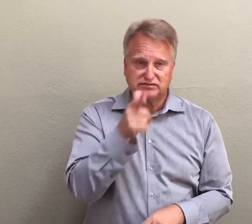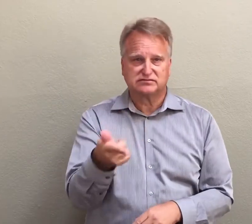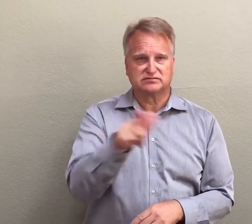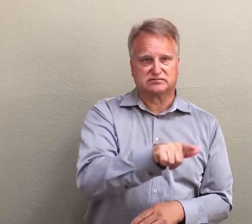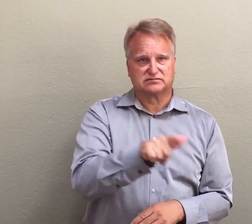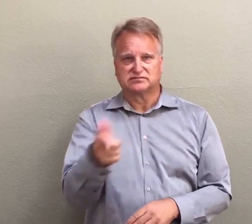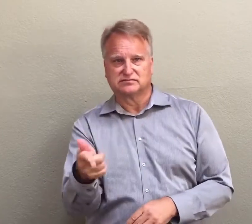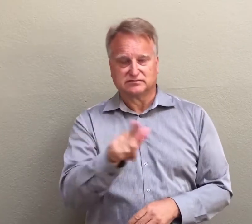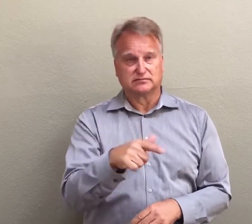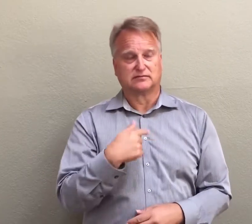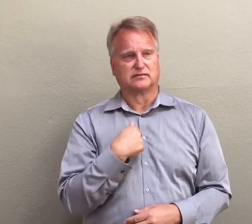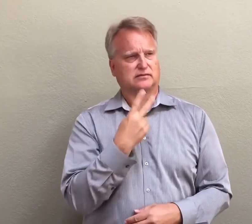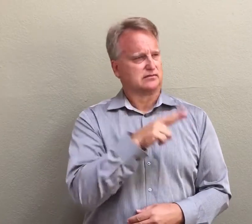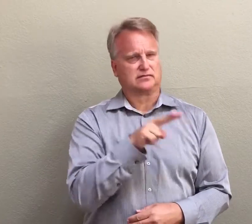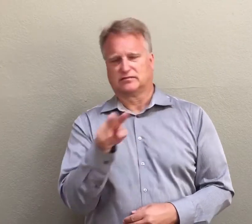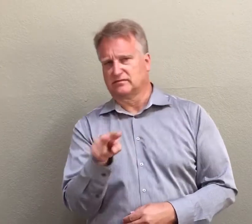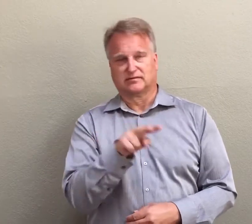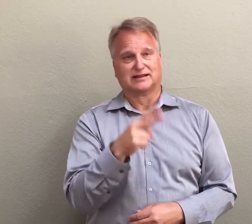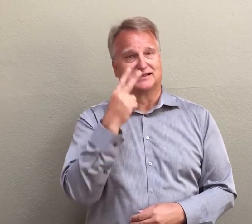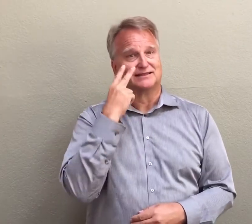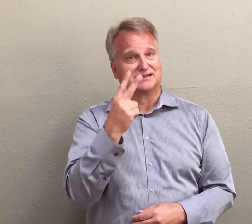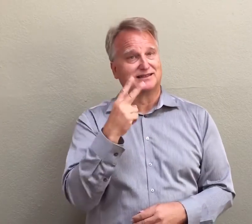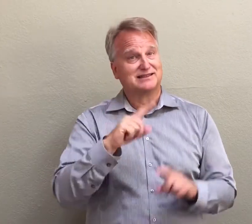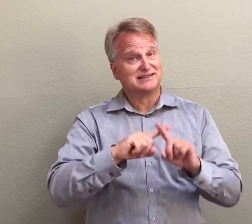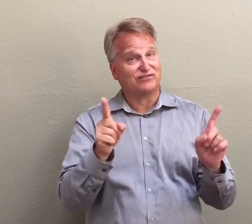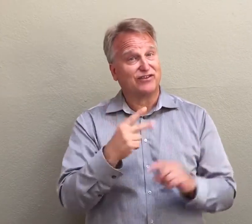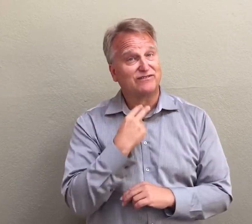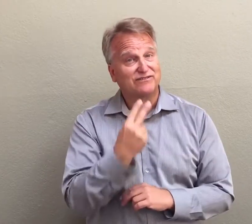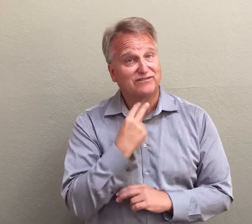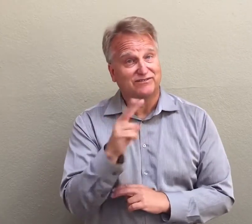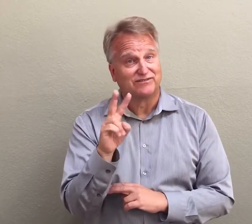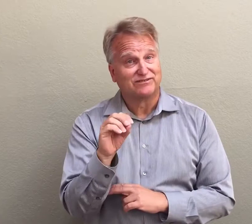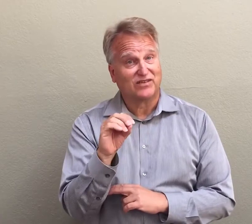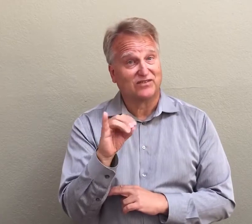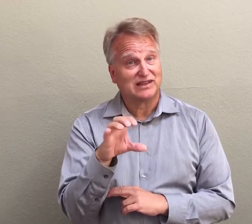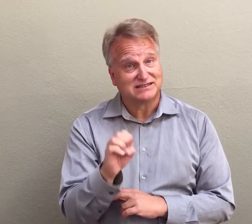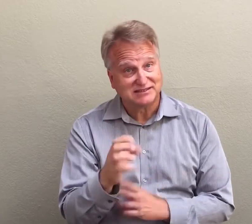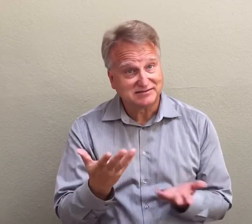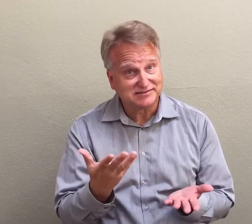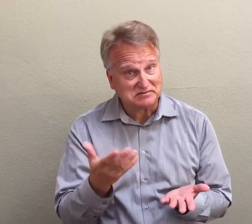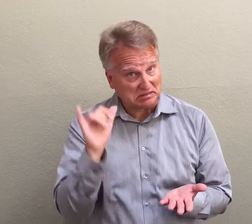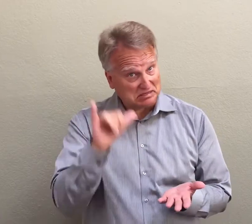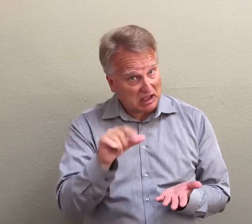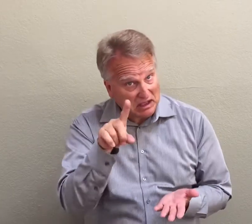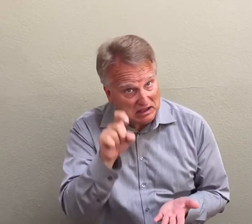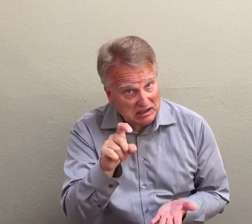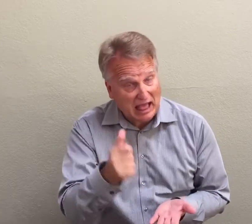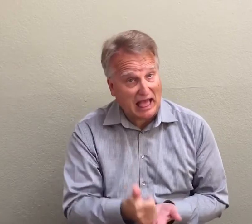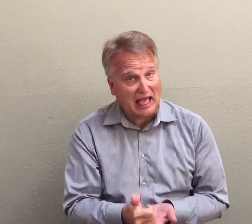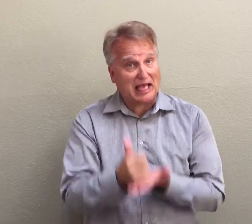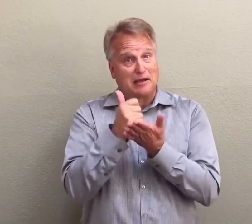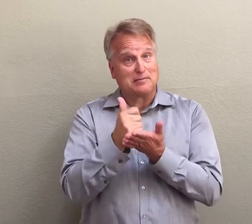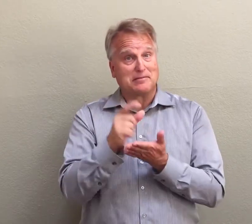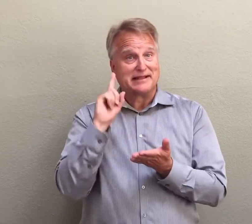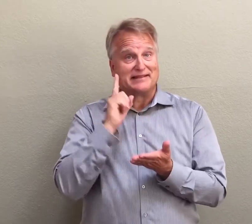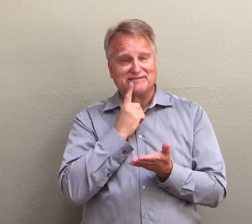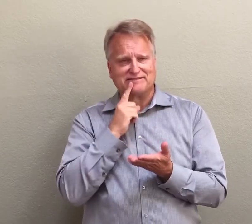This would require both interpreters to sit next to each other for the switches to occur seamlessly. This approach would make it easier for Deaf people to distinguish between speakers as they watch a different interpreter every time there is a new speaker.